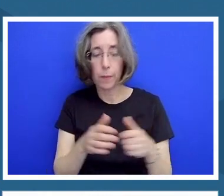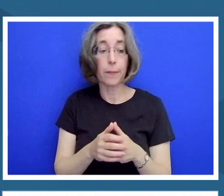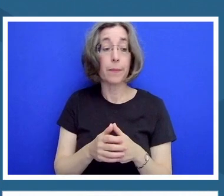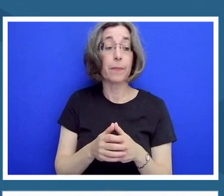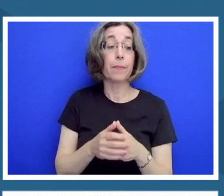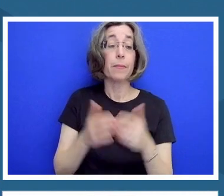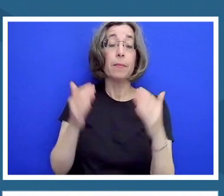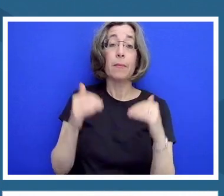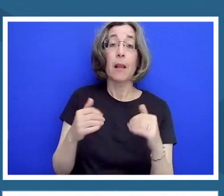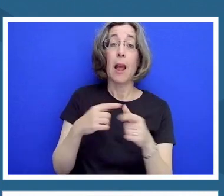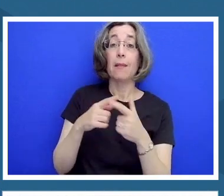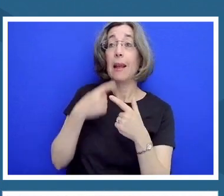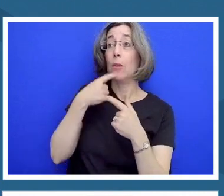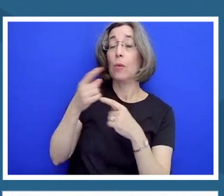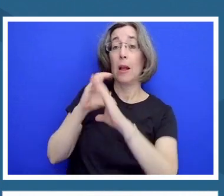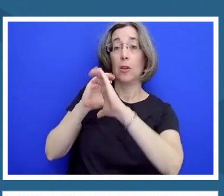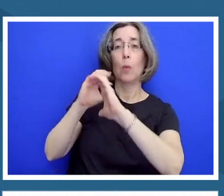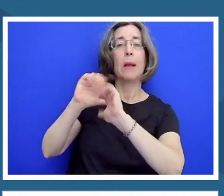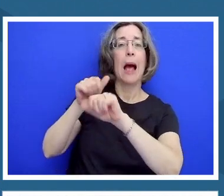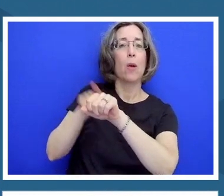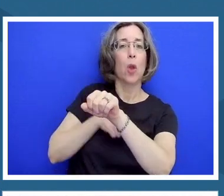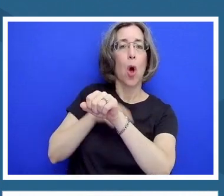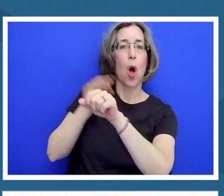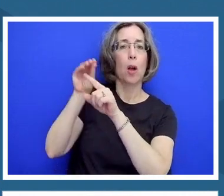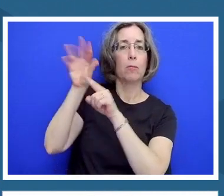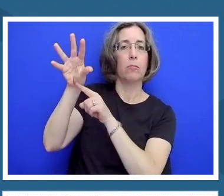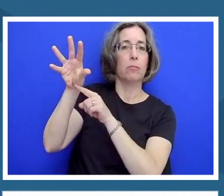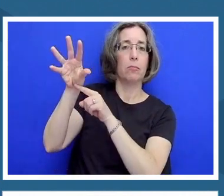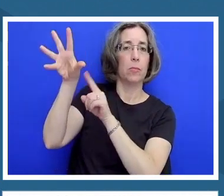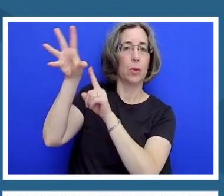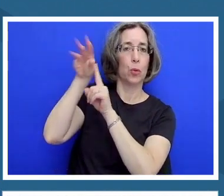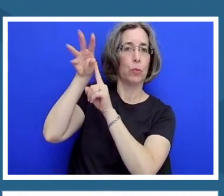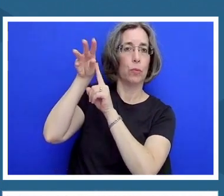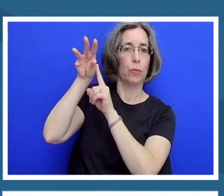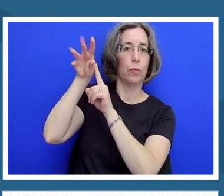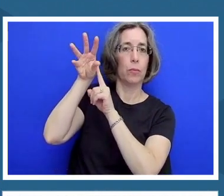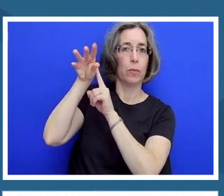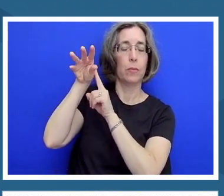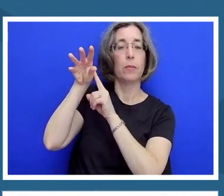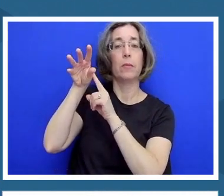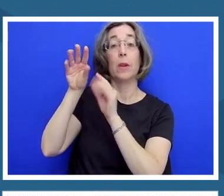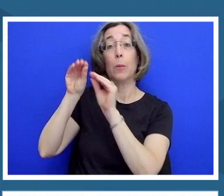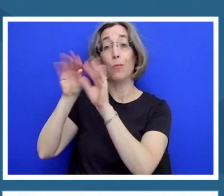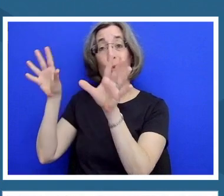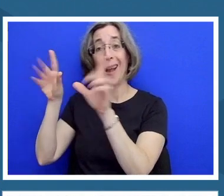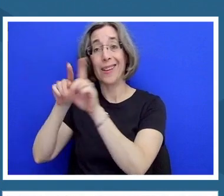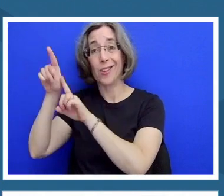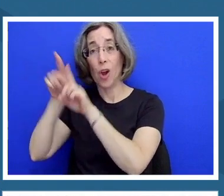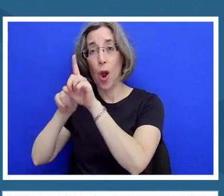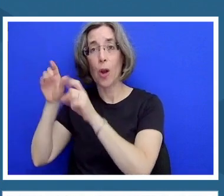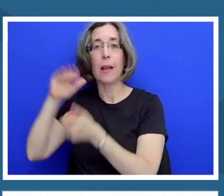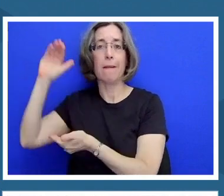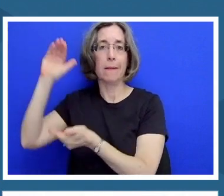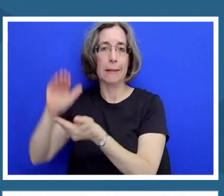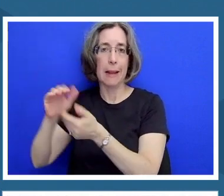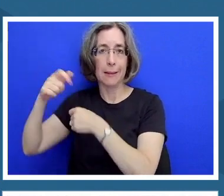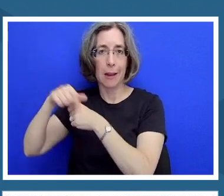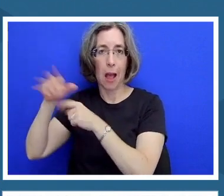time the brighter stars you have a shorter exposure time the dimmer